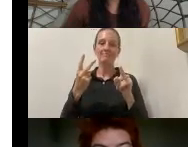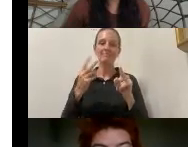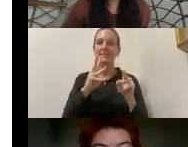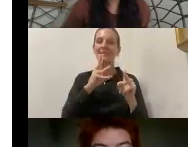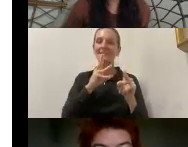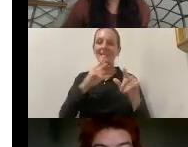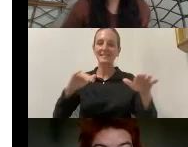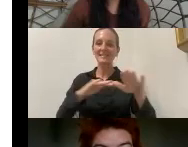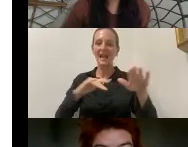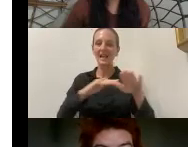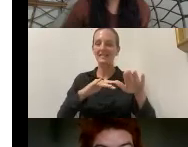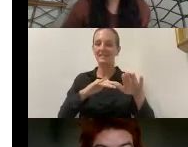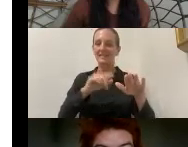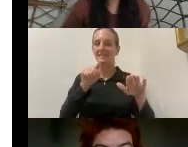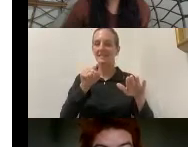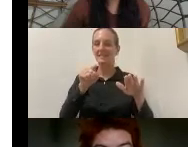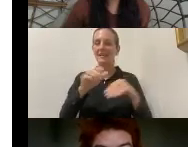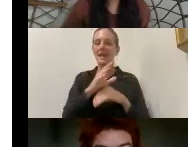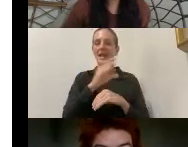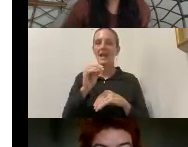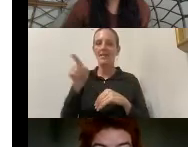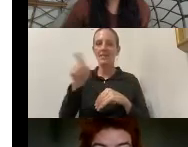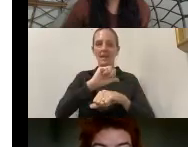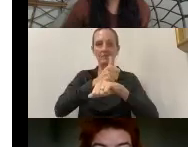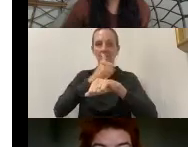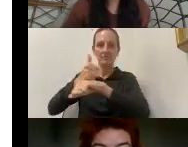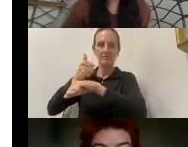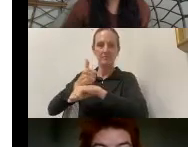T’Sou-ke Nation constructed solar panels on several roofs at reservation one and they've